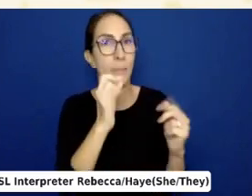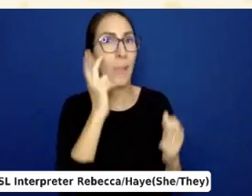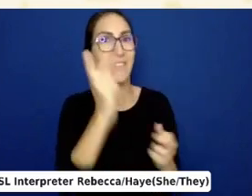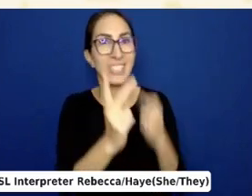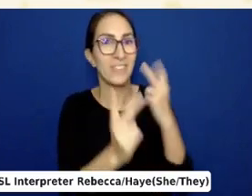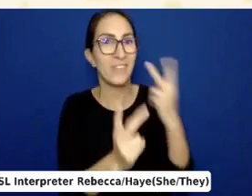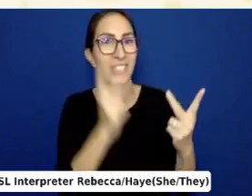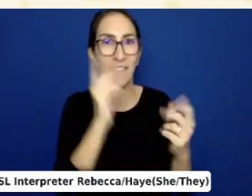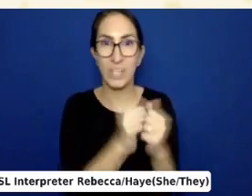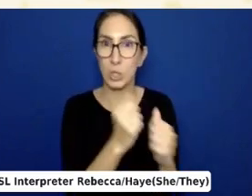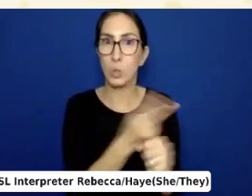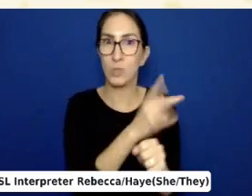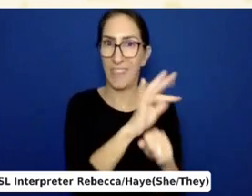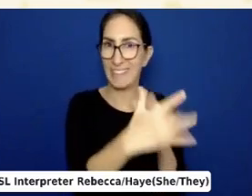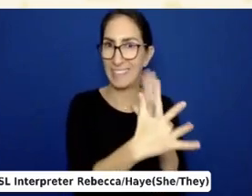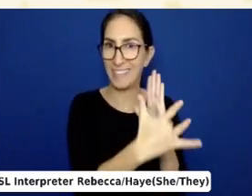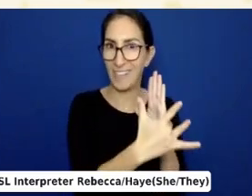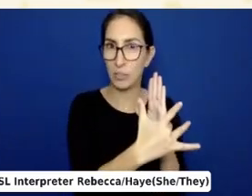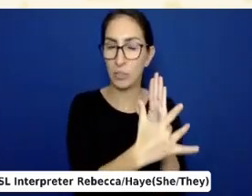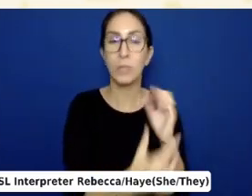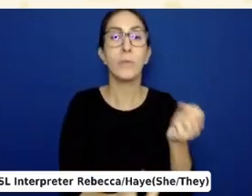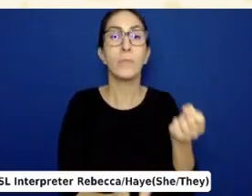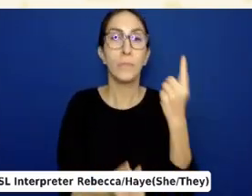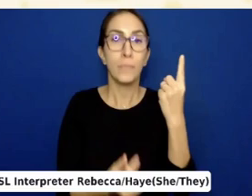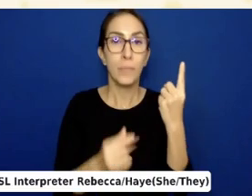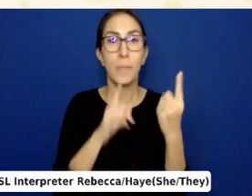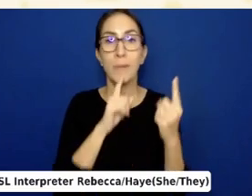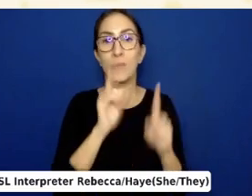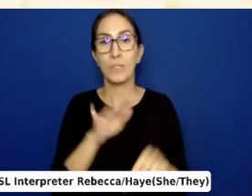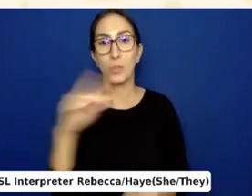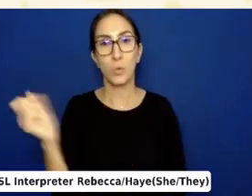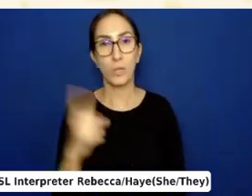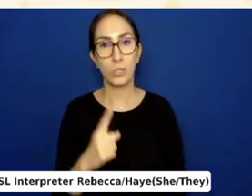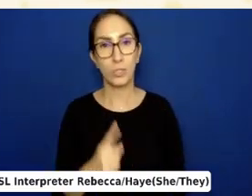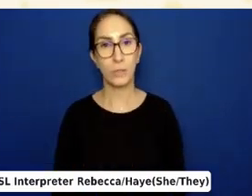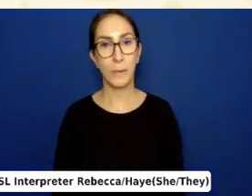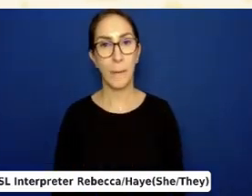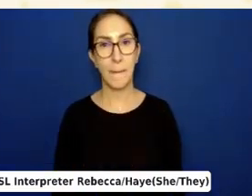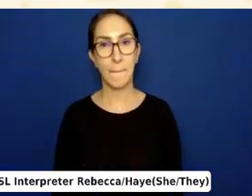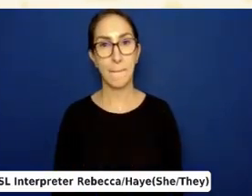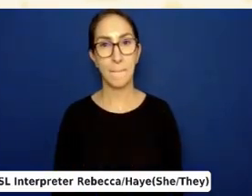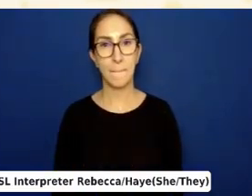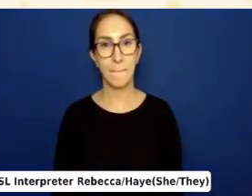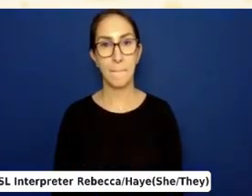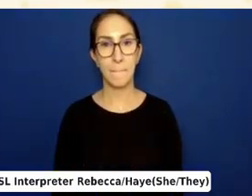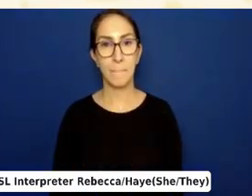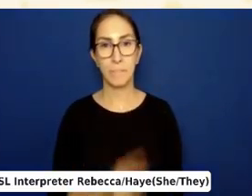there are a few good resources.